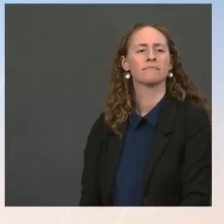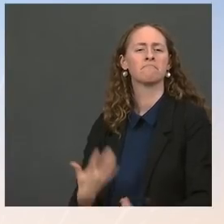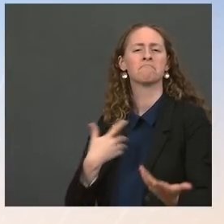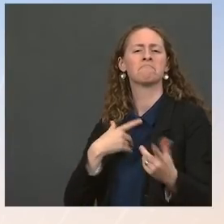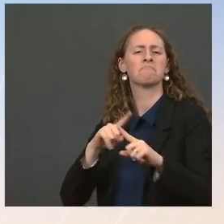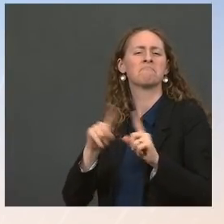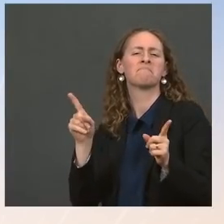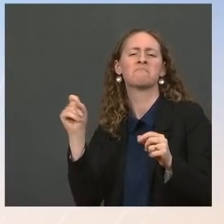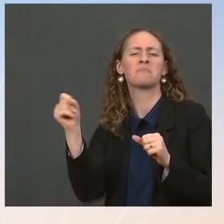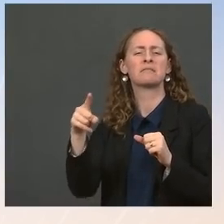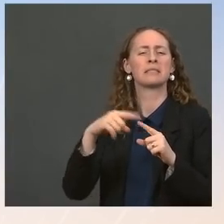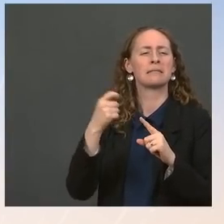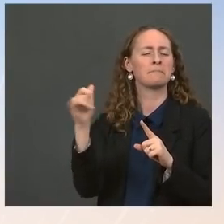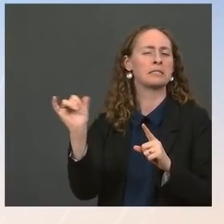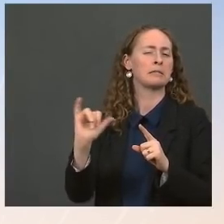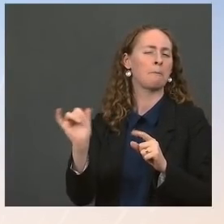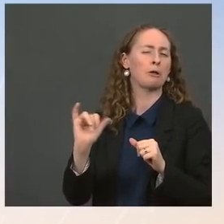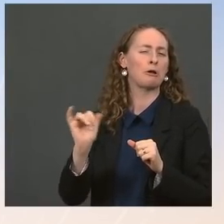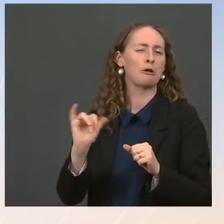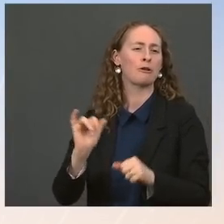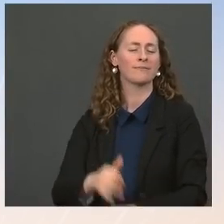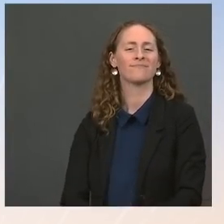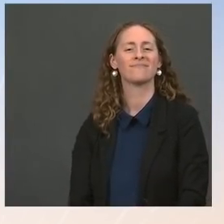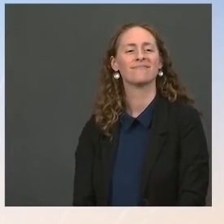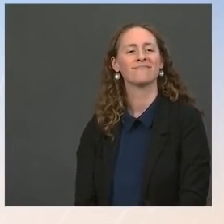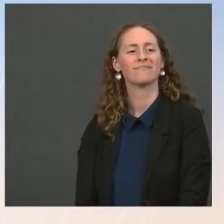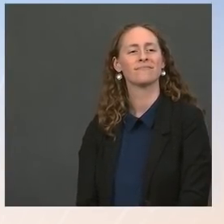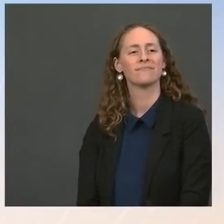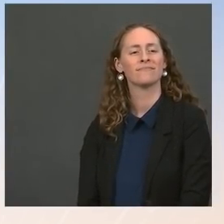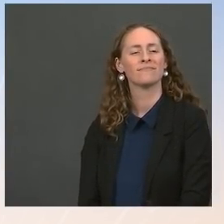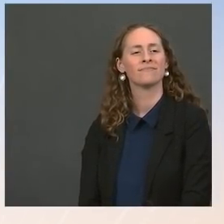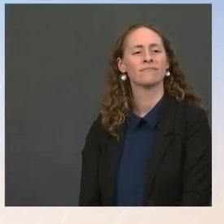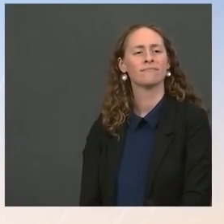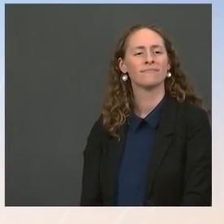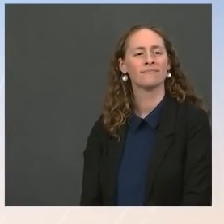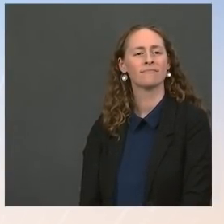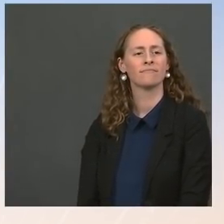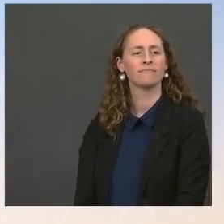The Press: Based on everything being announced today Ms. Psaki: Yeah. The Press: -- can this administration guarantee